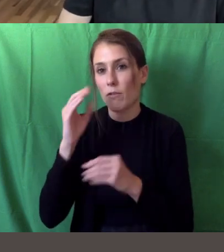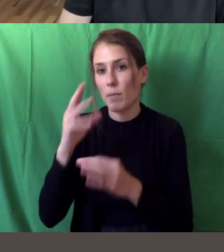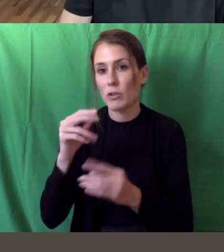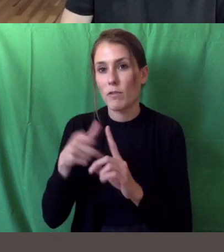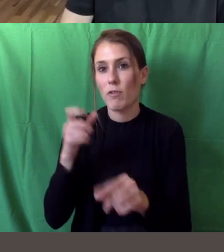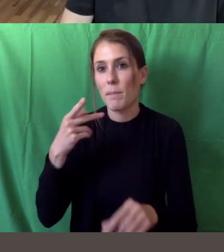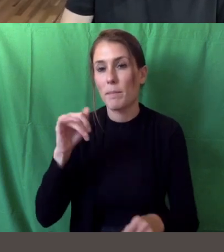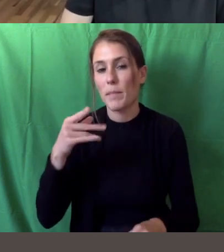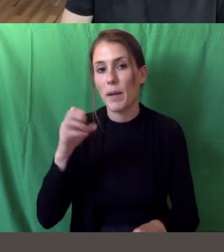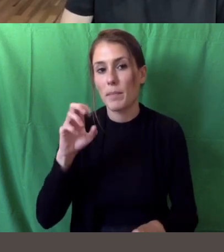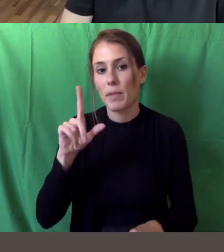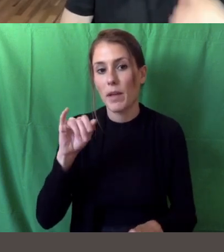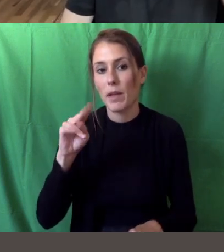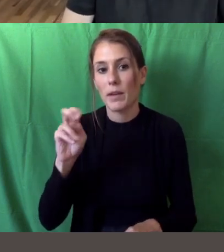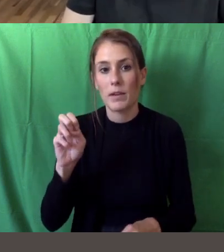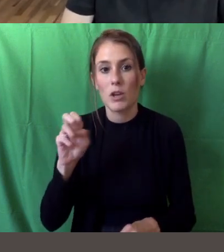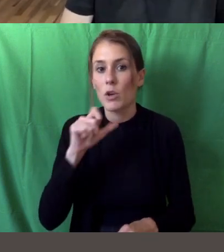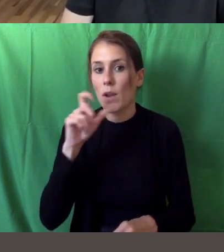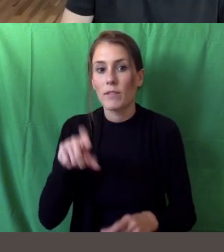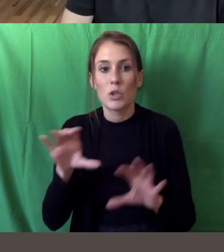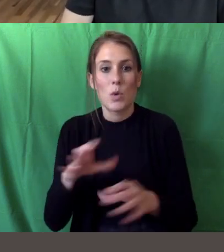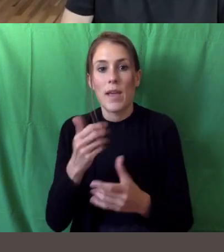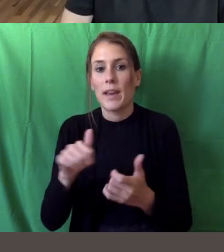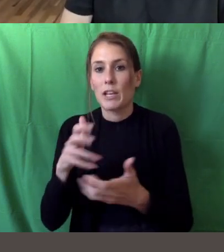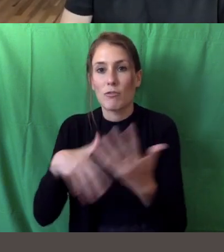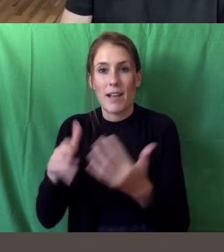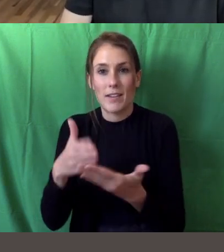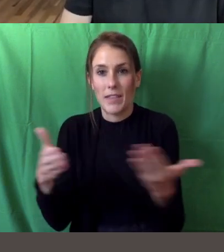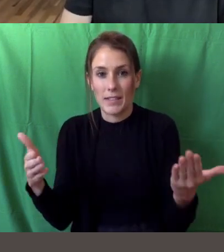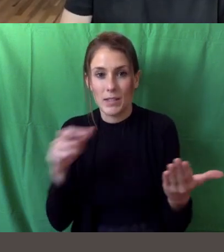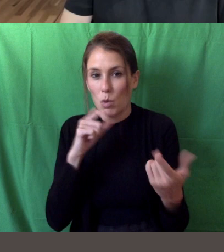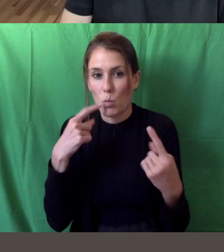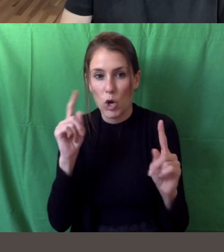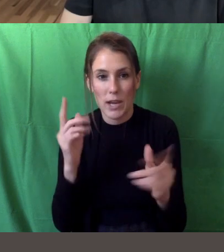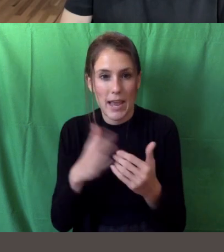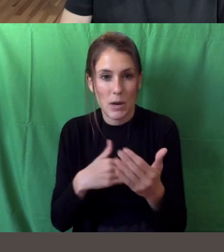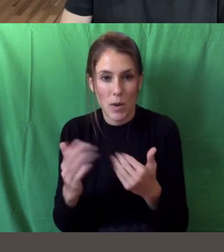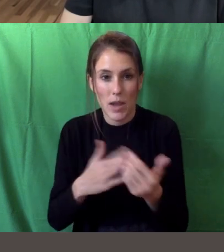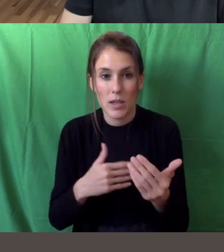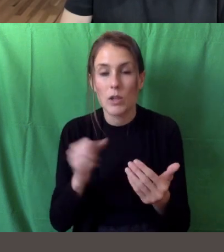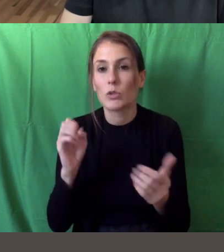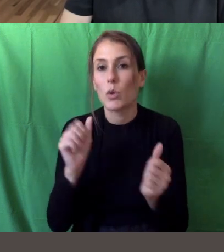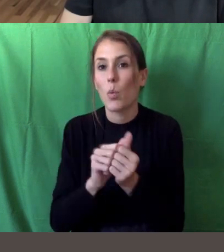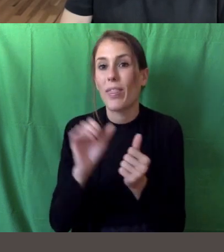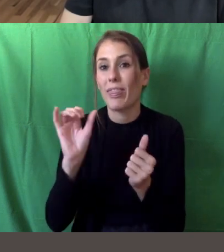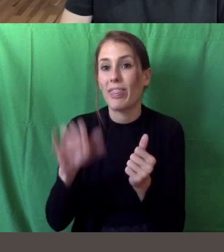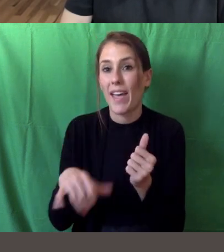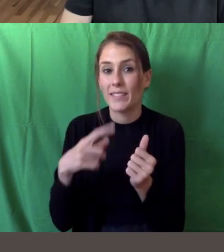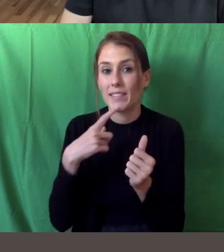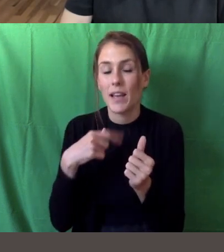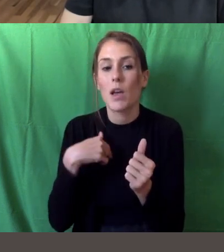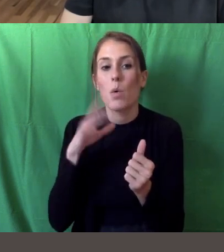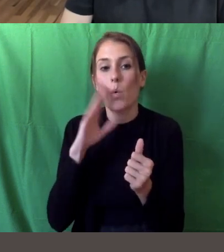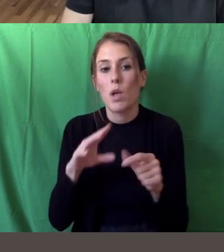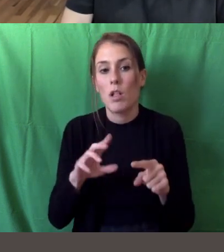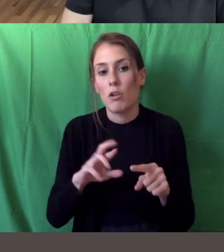have to do any kind of interactive stuff, which wouldn't work anyway. So with that said, let's go and right-click on our Azure